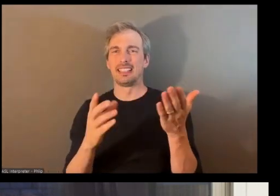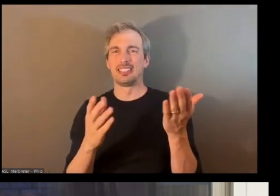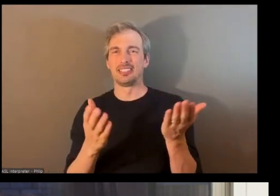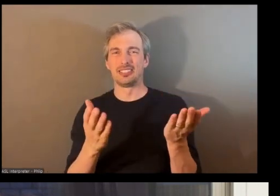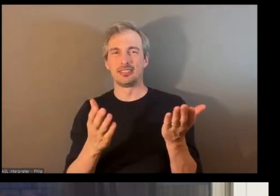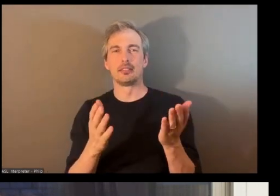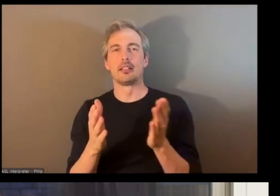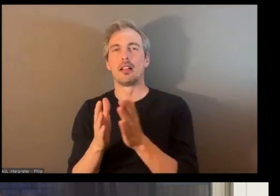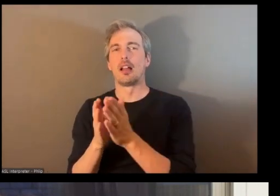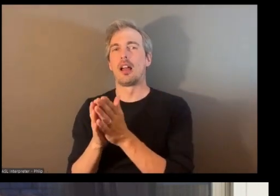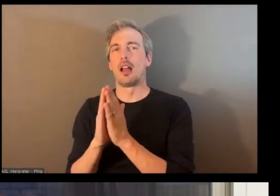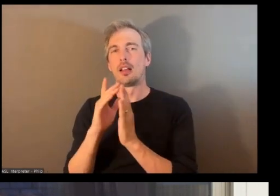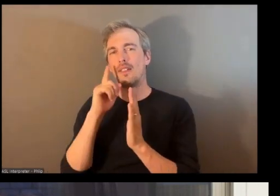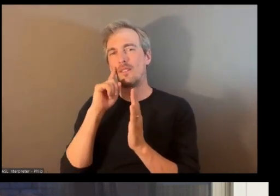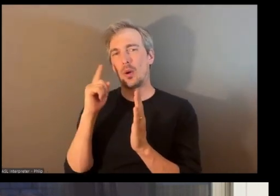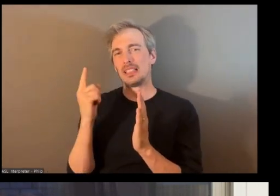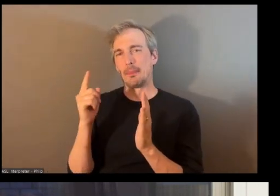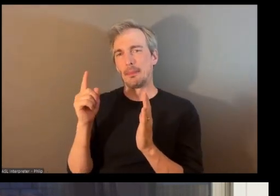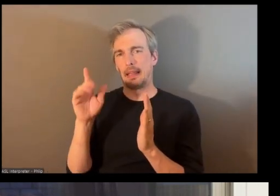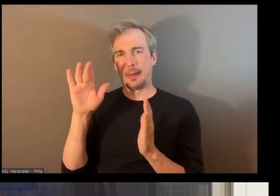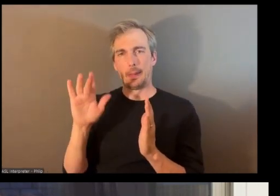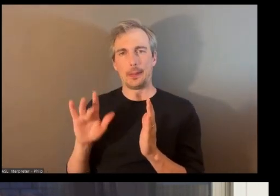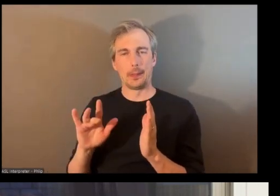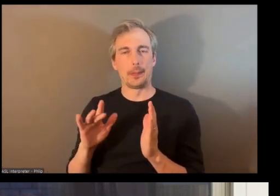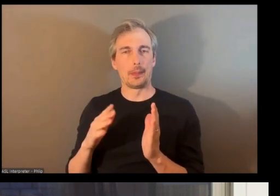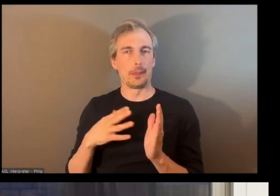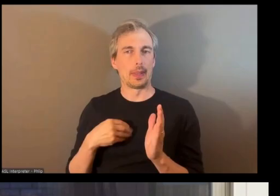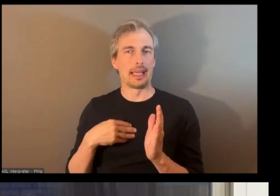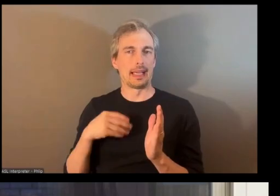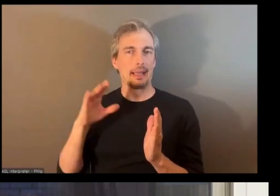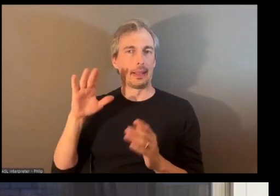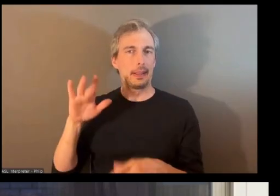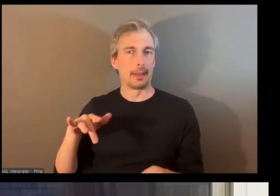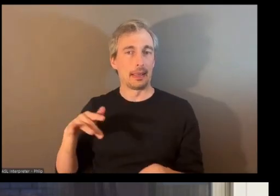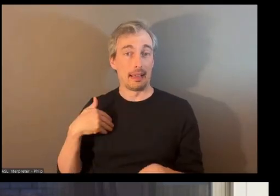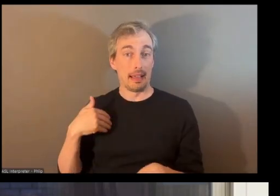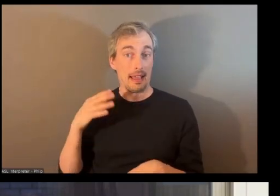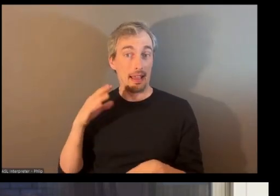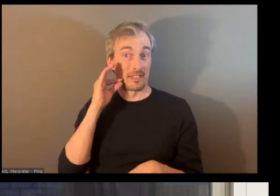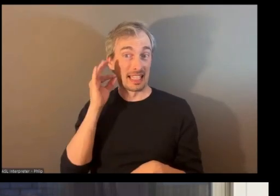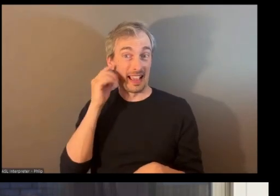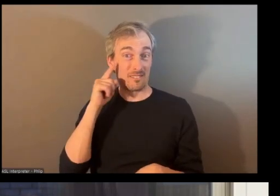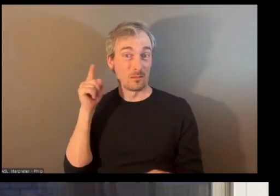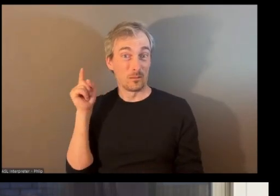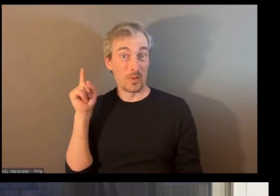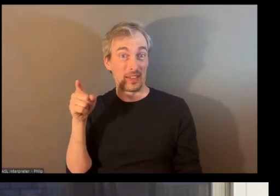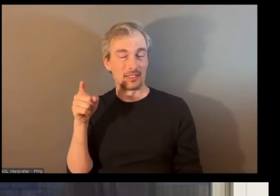And you might ask me... Is there a Medieval cat for that slide? There is no cat. But there are traces of a cat.